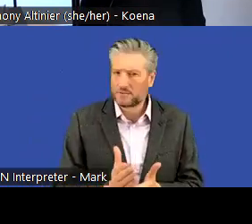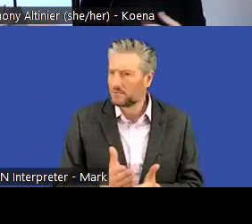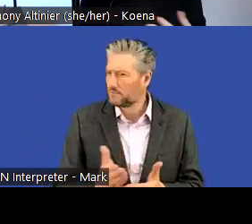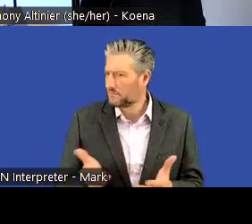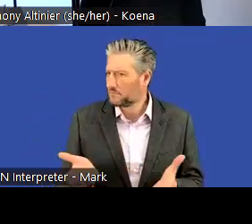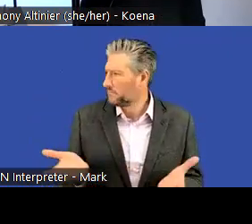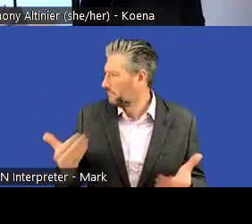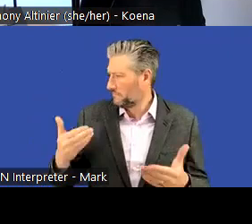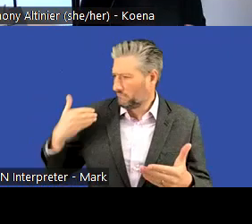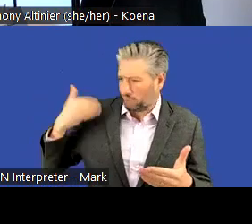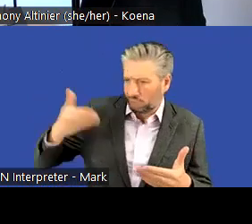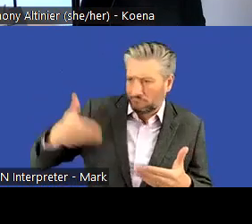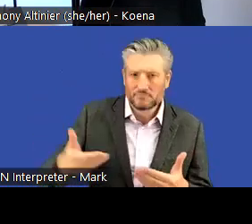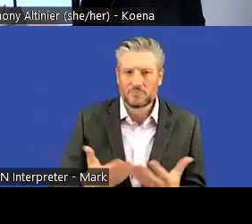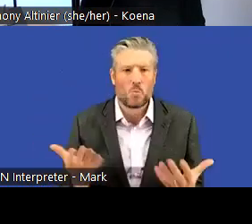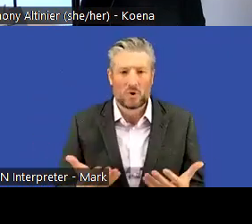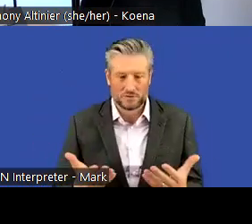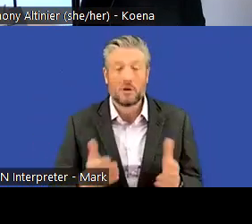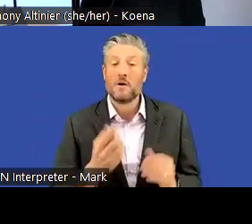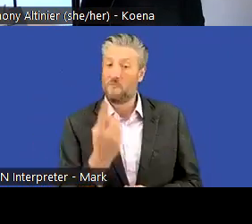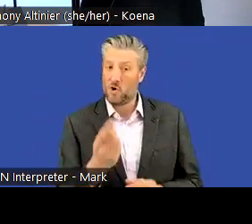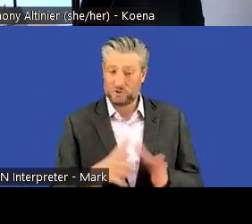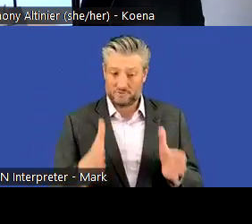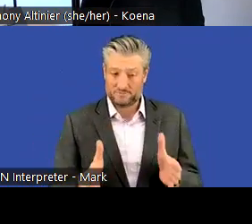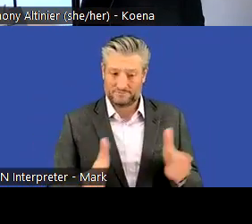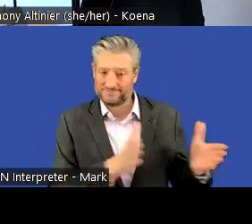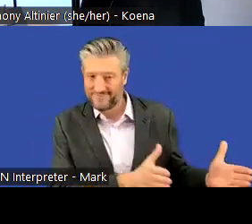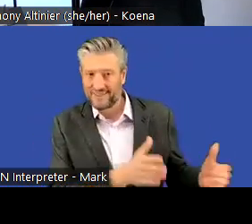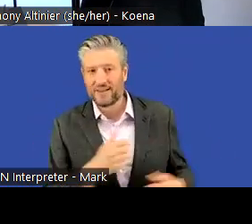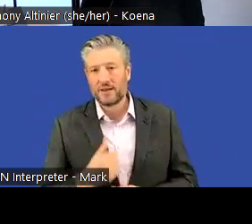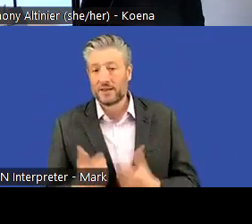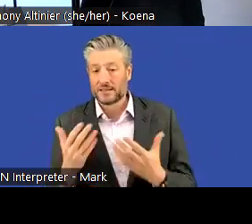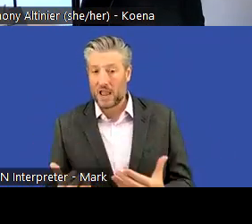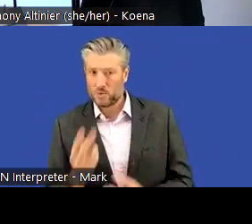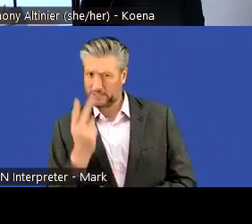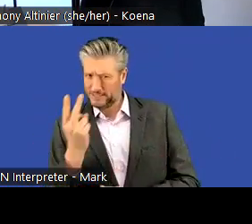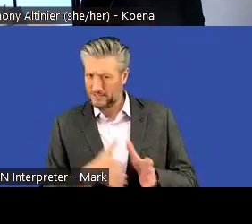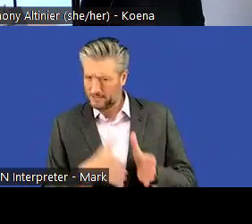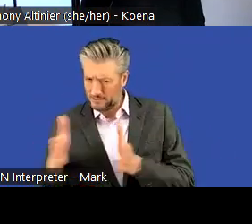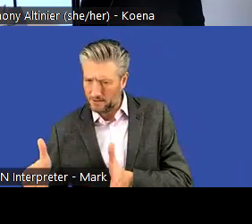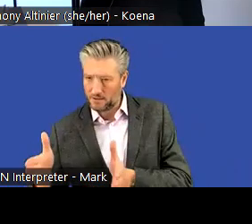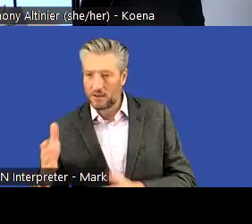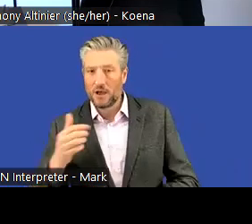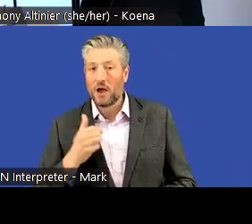more. I have some facts, but it is also my opinion.